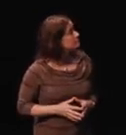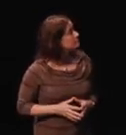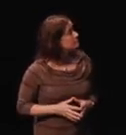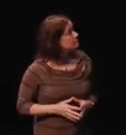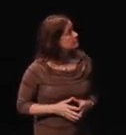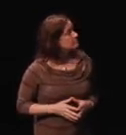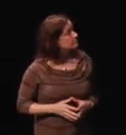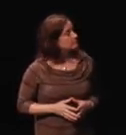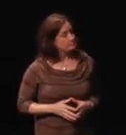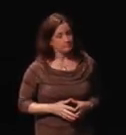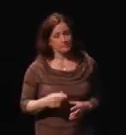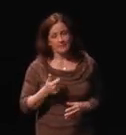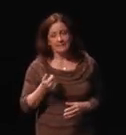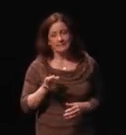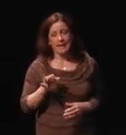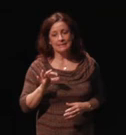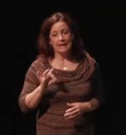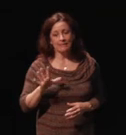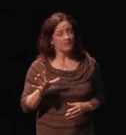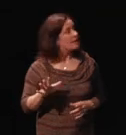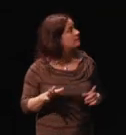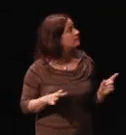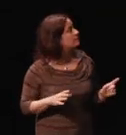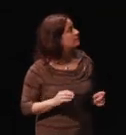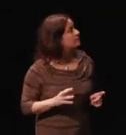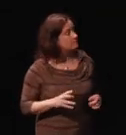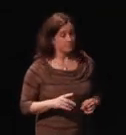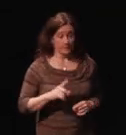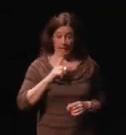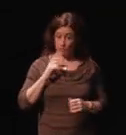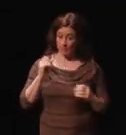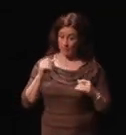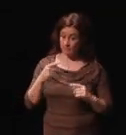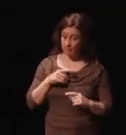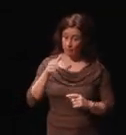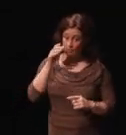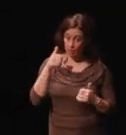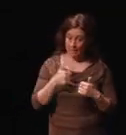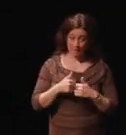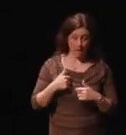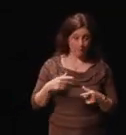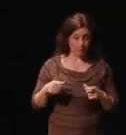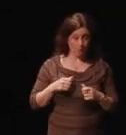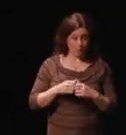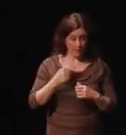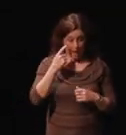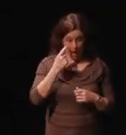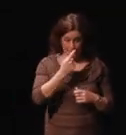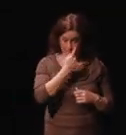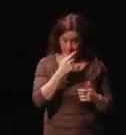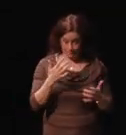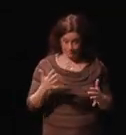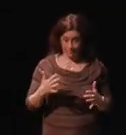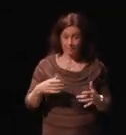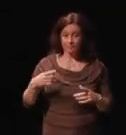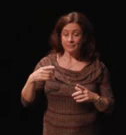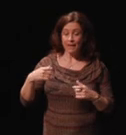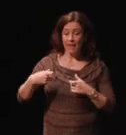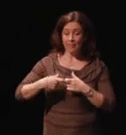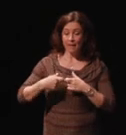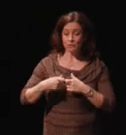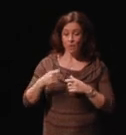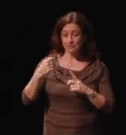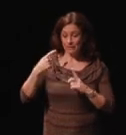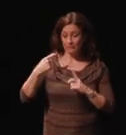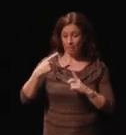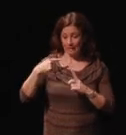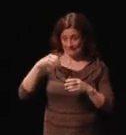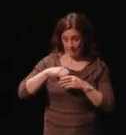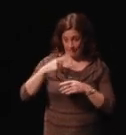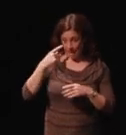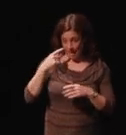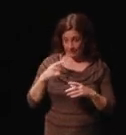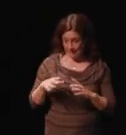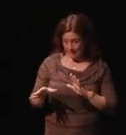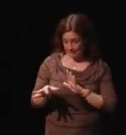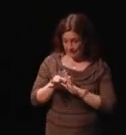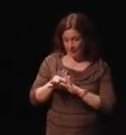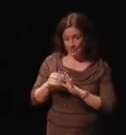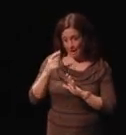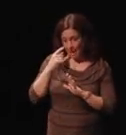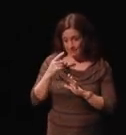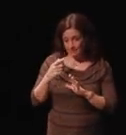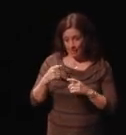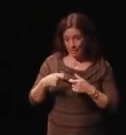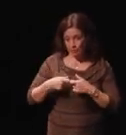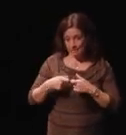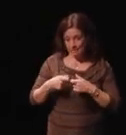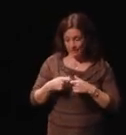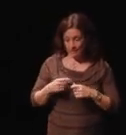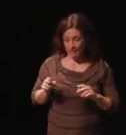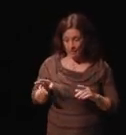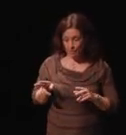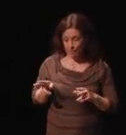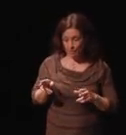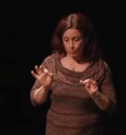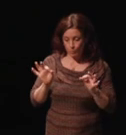This is from 1985.